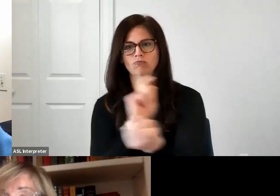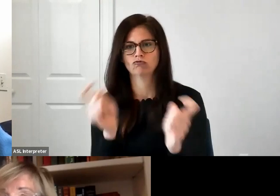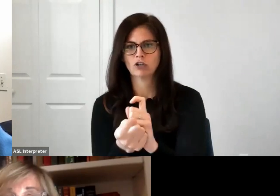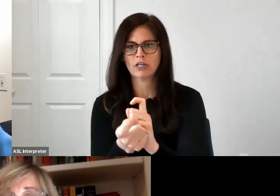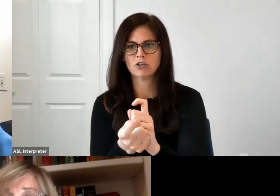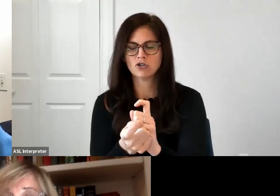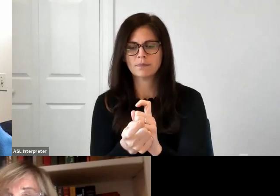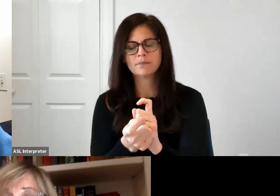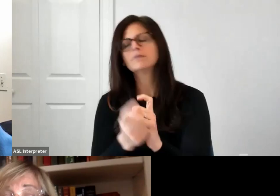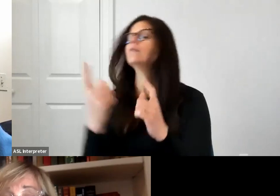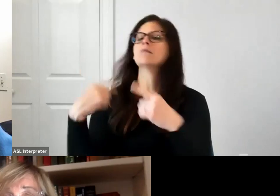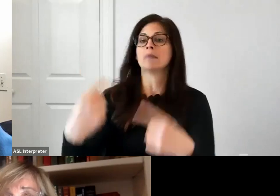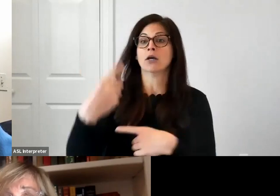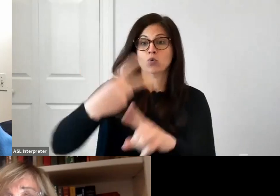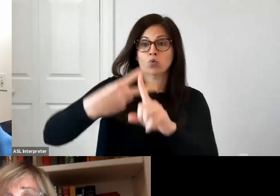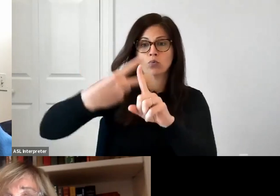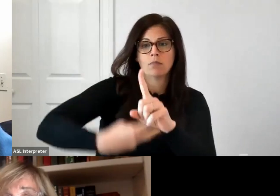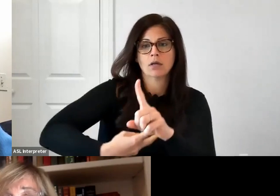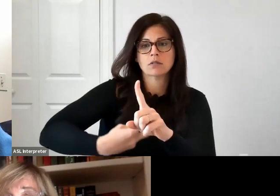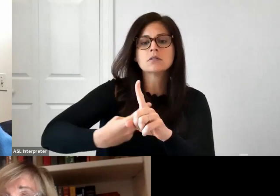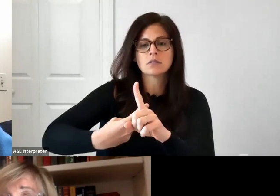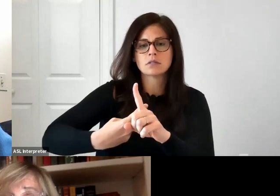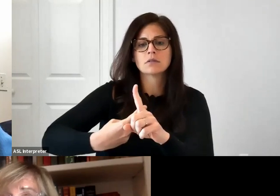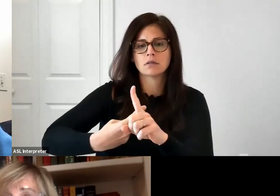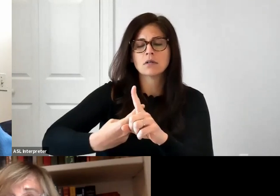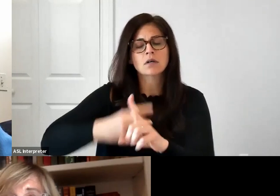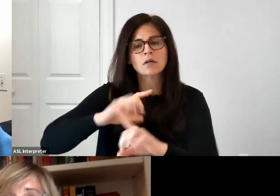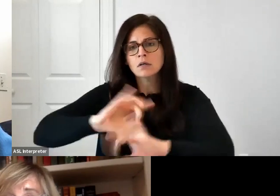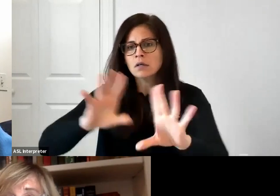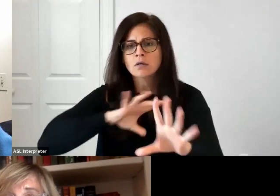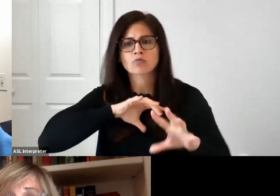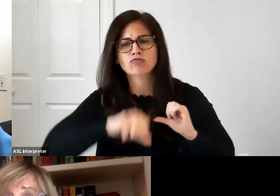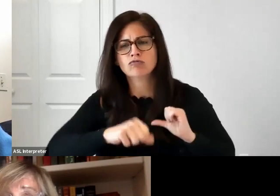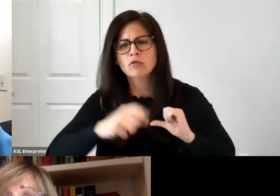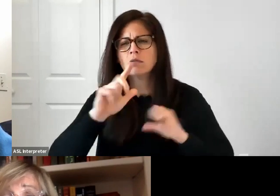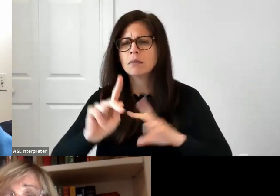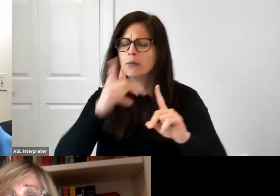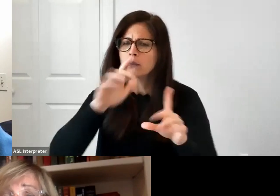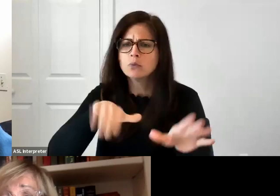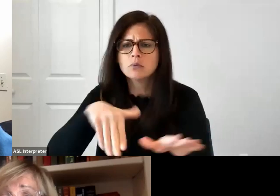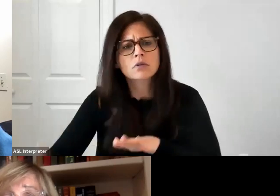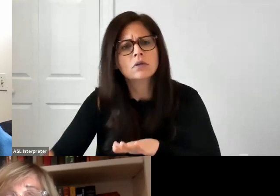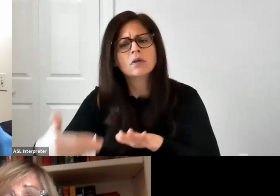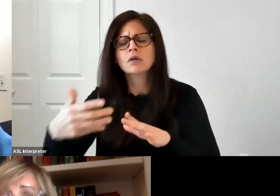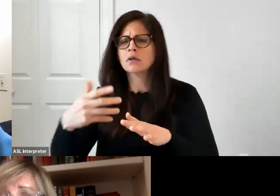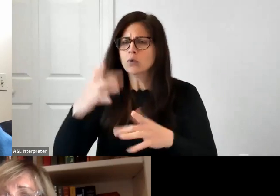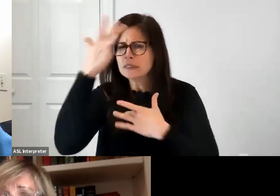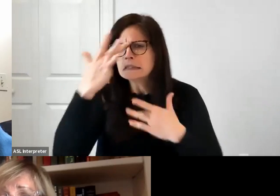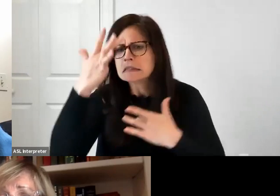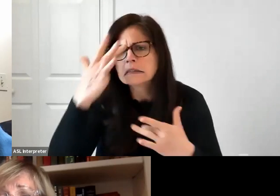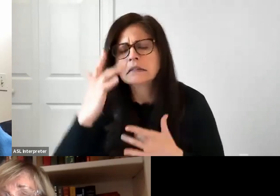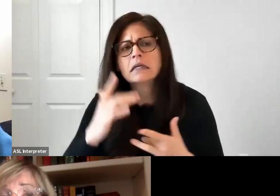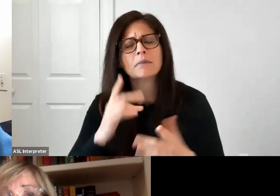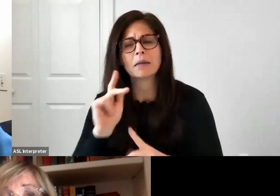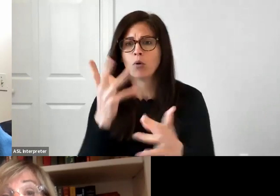These past two months have been wrenching. We grieve for the sick and dying, we feel for the millions who have lost their jobs.